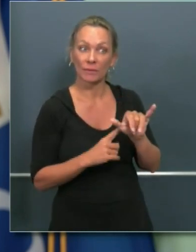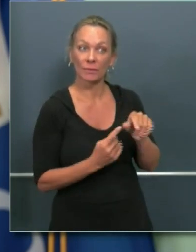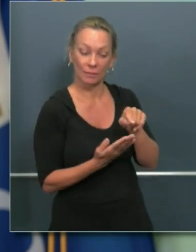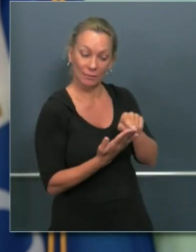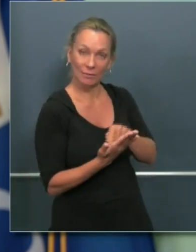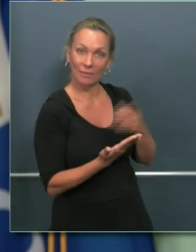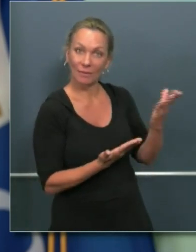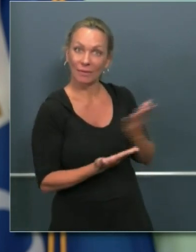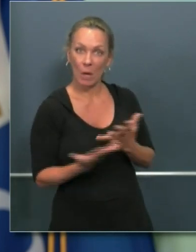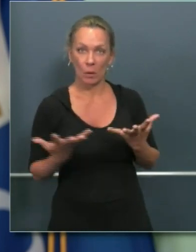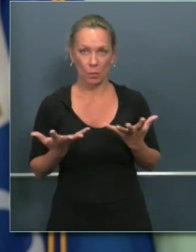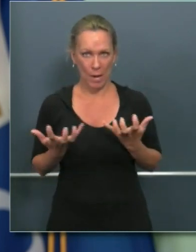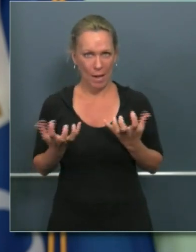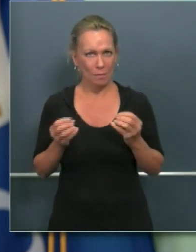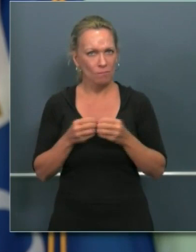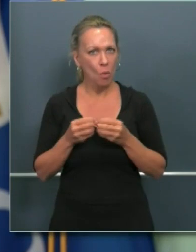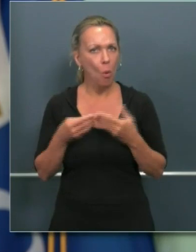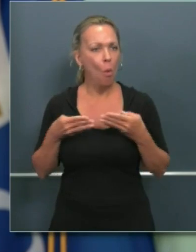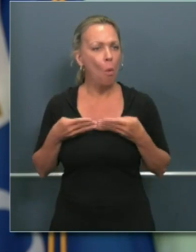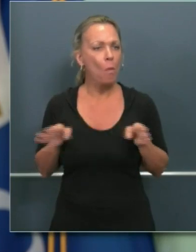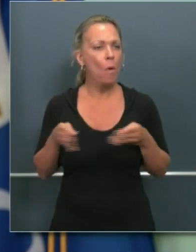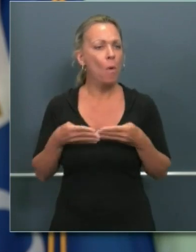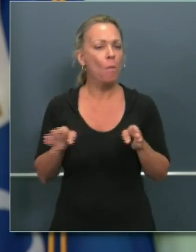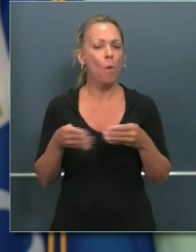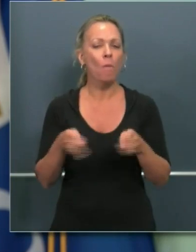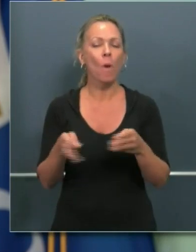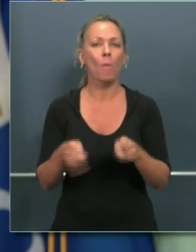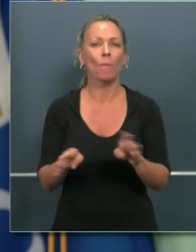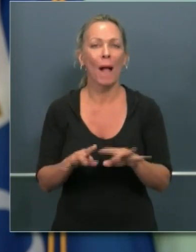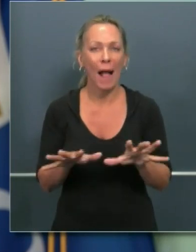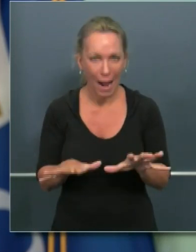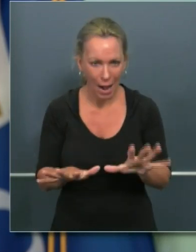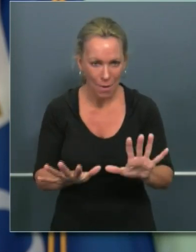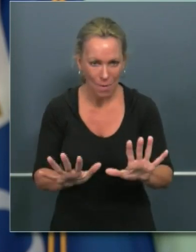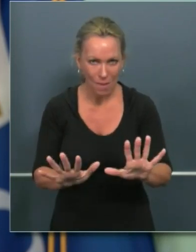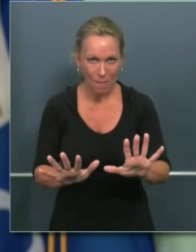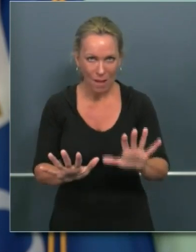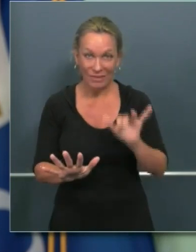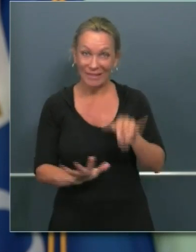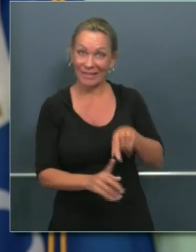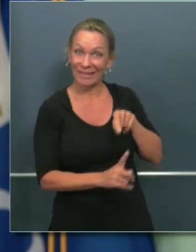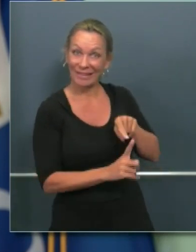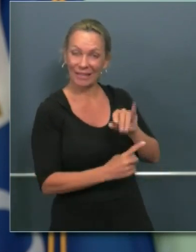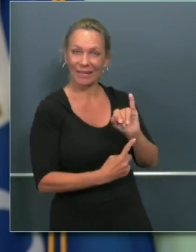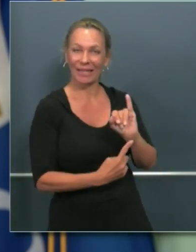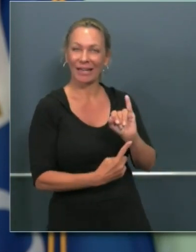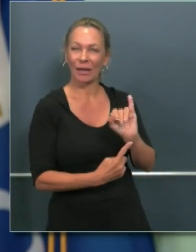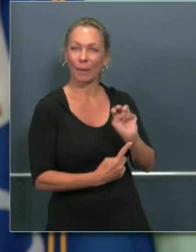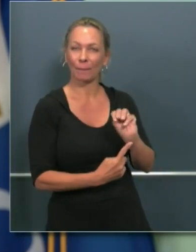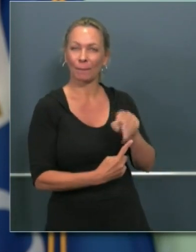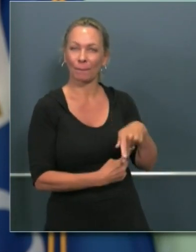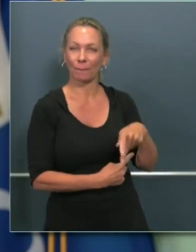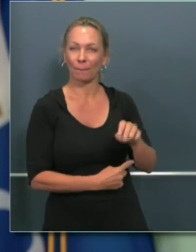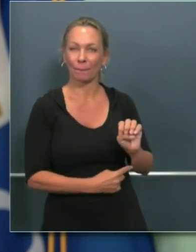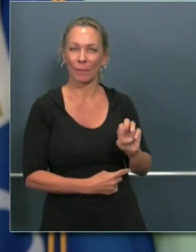STATION PHASE IMPERIAL COUNTY BUT WAS SIMPLY UNABLE TO A TEST THAT THE CONDITIONS WERE